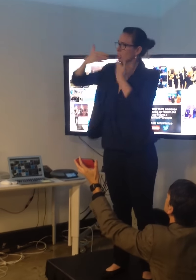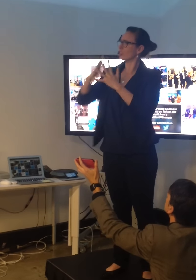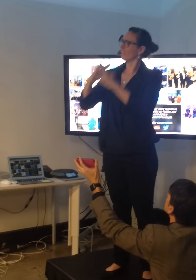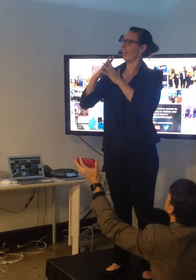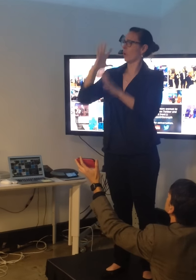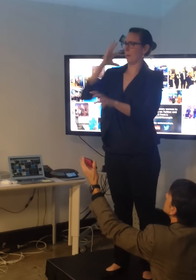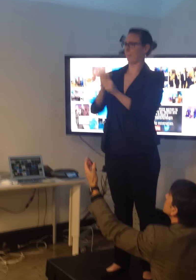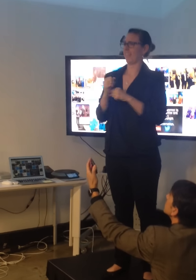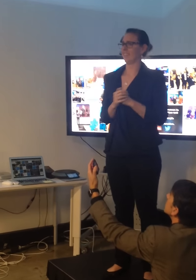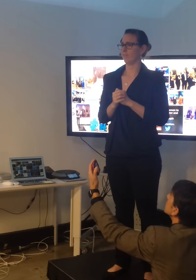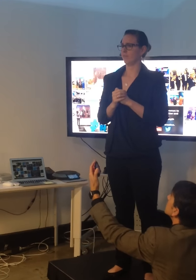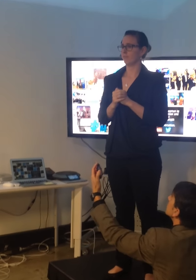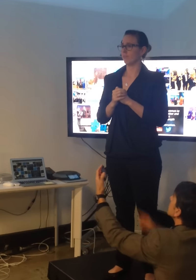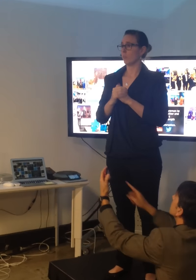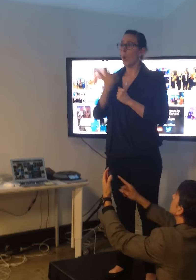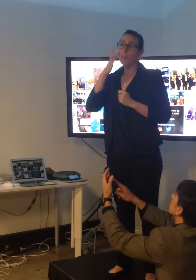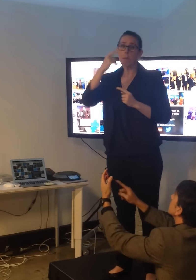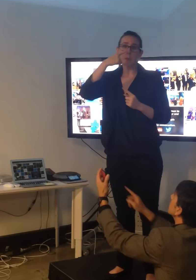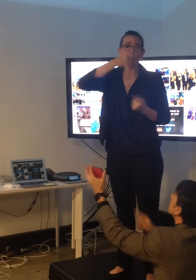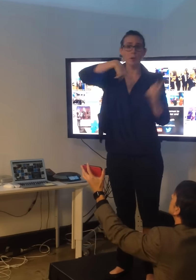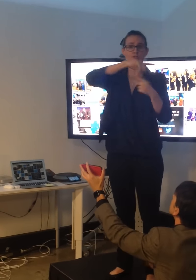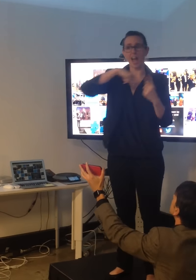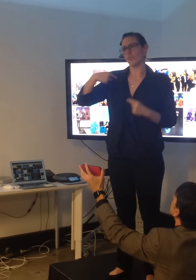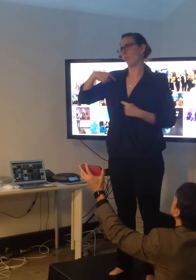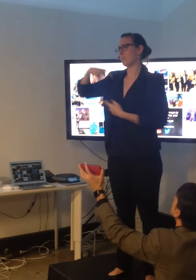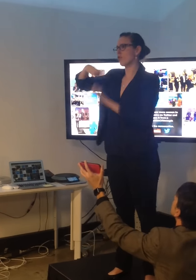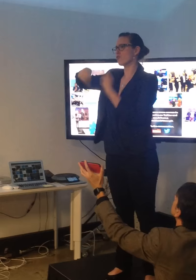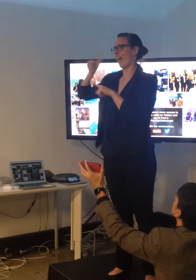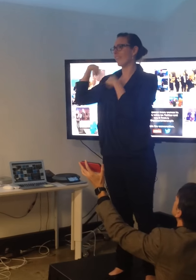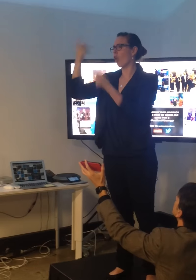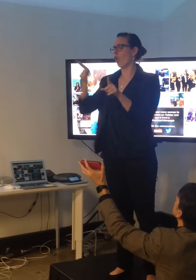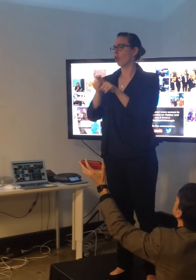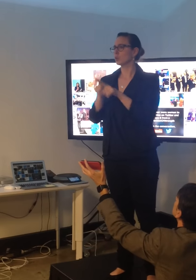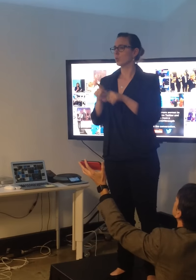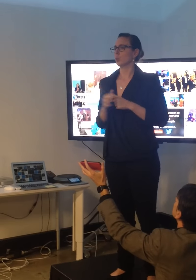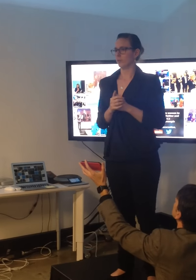We have history, we have traditions, values and beliefs. Most people around...